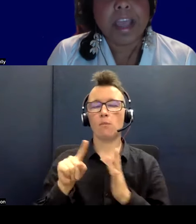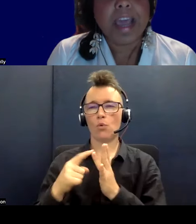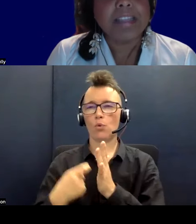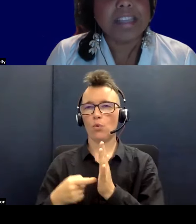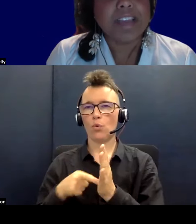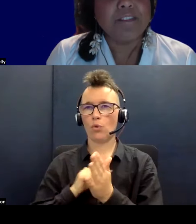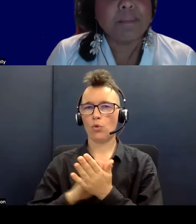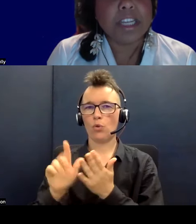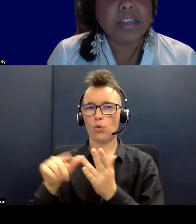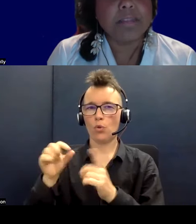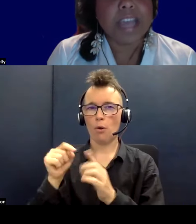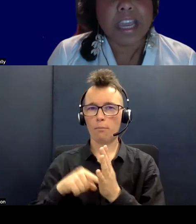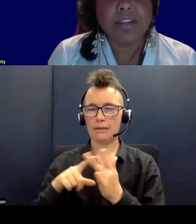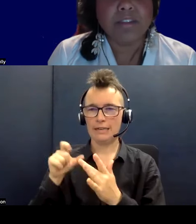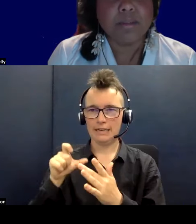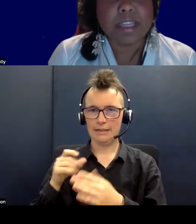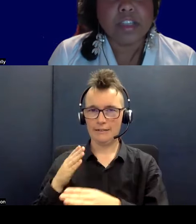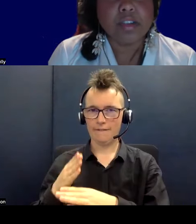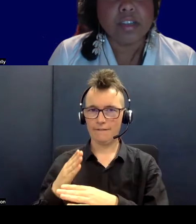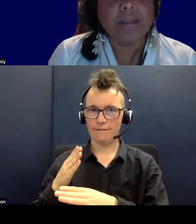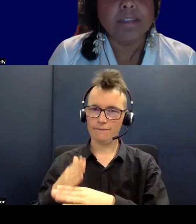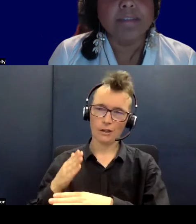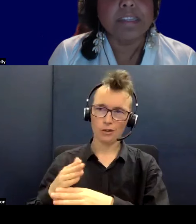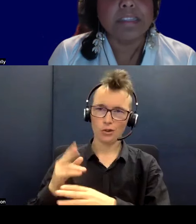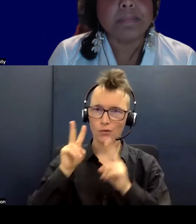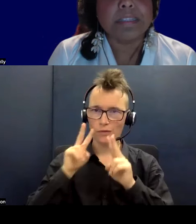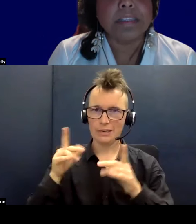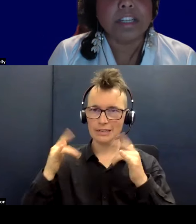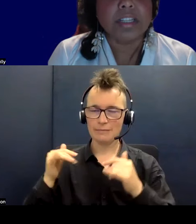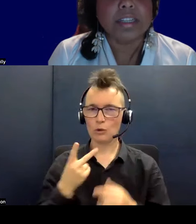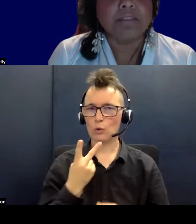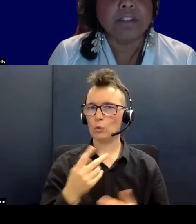as the information obtained from these two types of assessments is actually different.